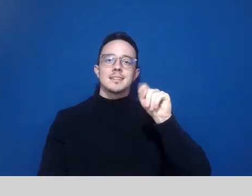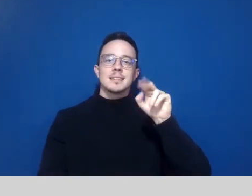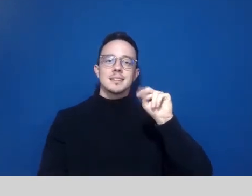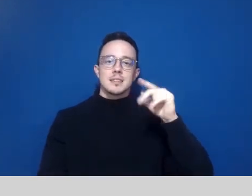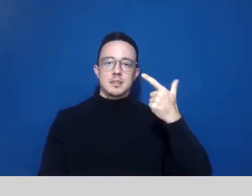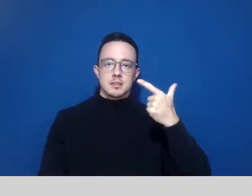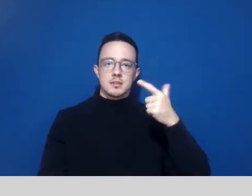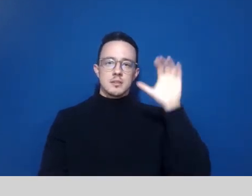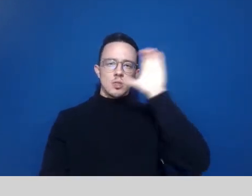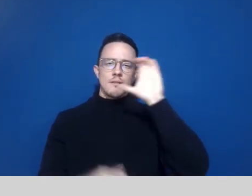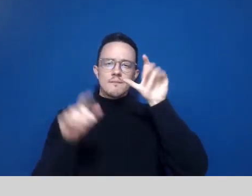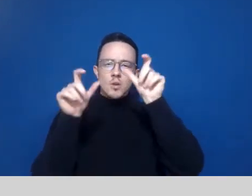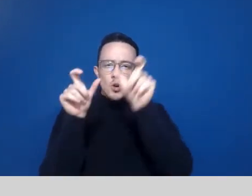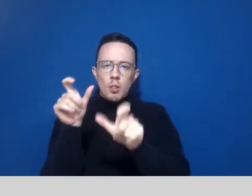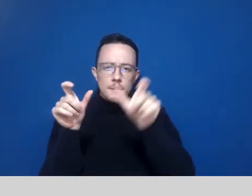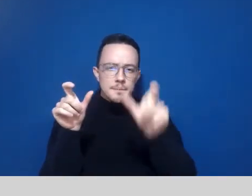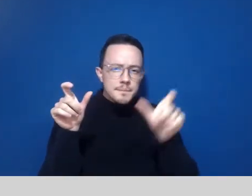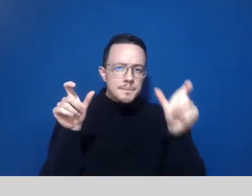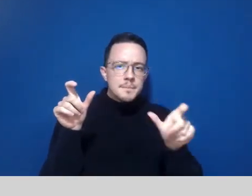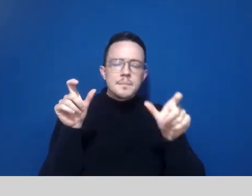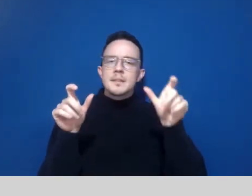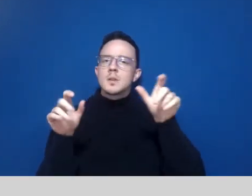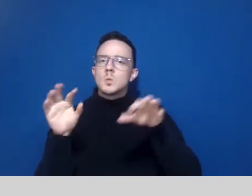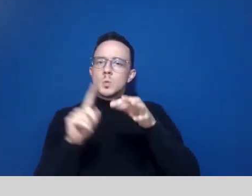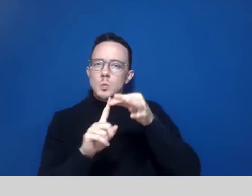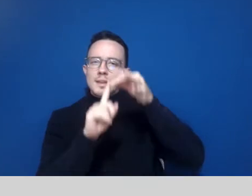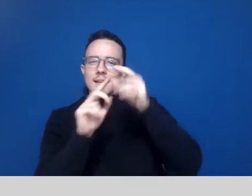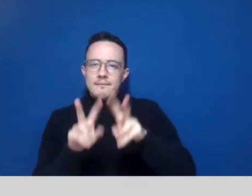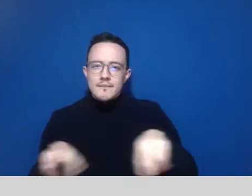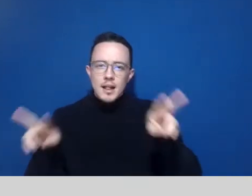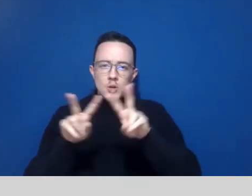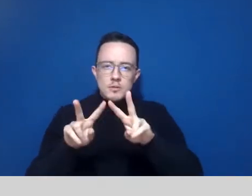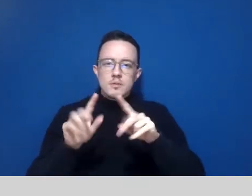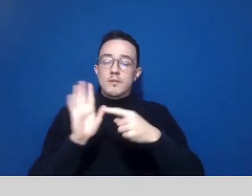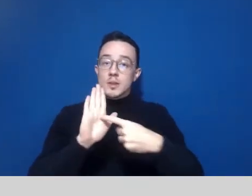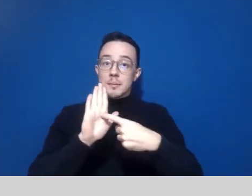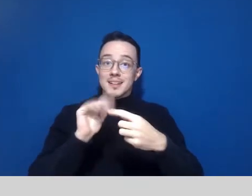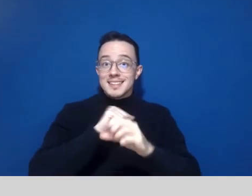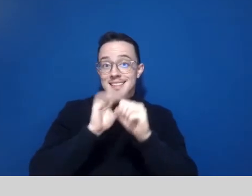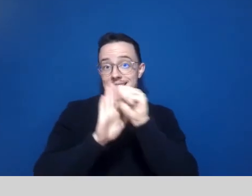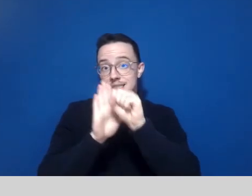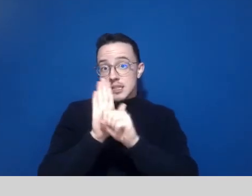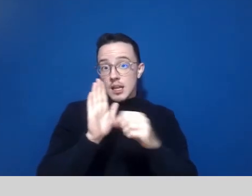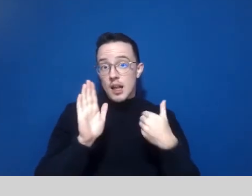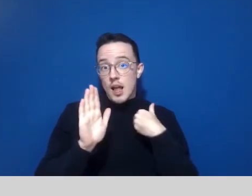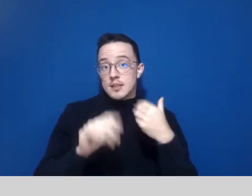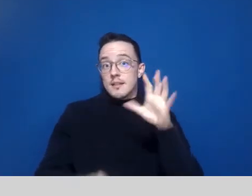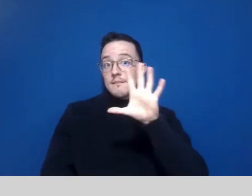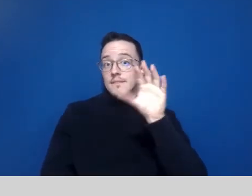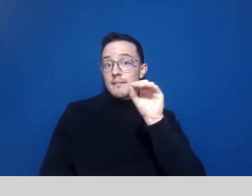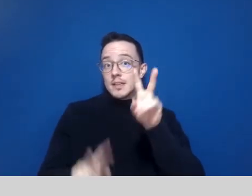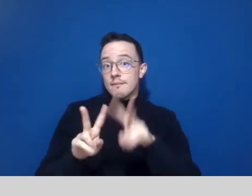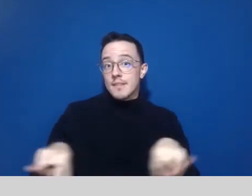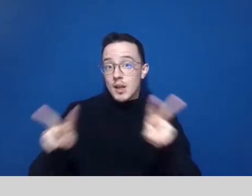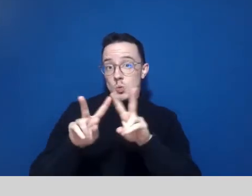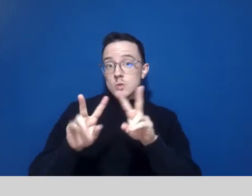in the database which have a small number of unique values like the State column for example, only has 50 values in it,